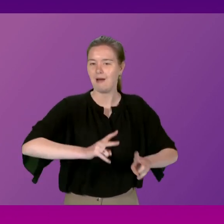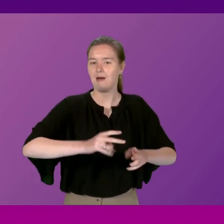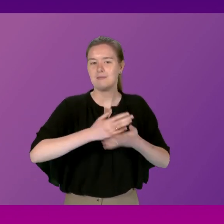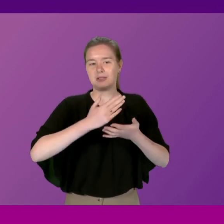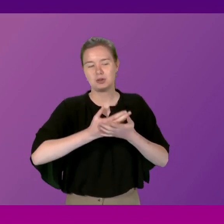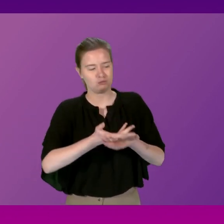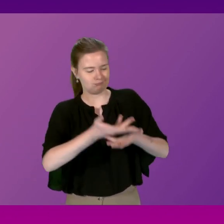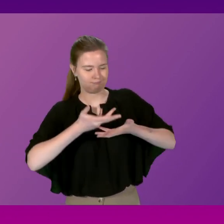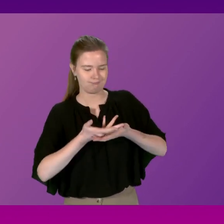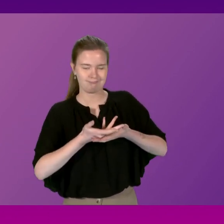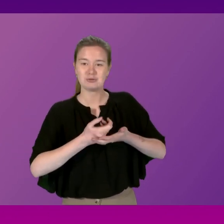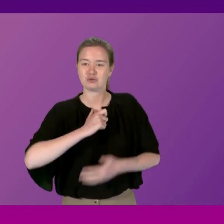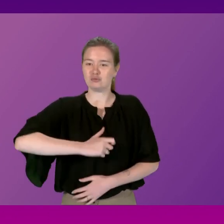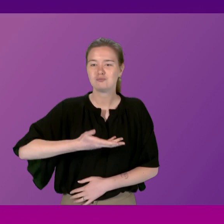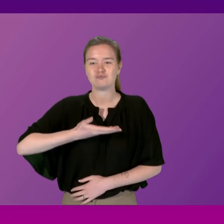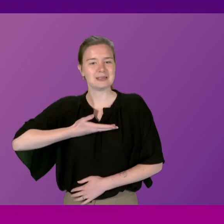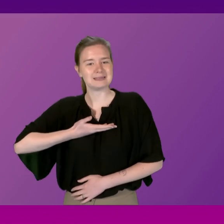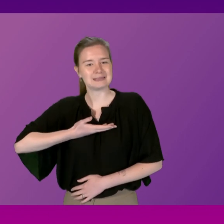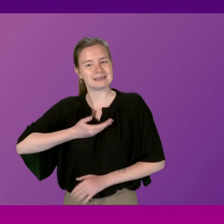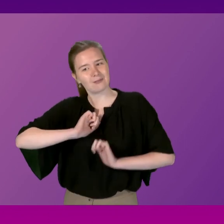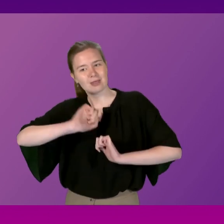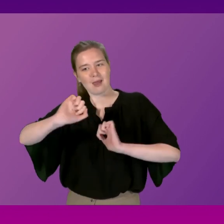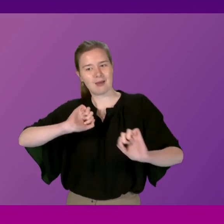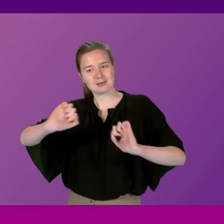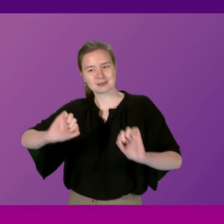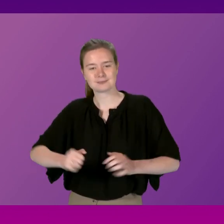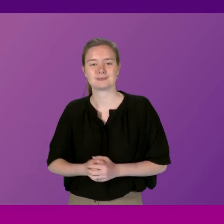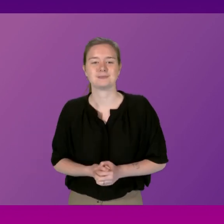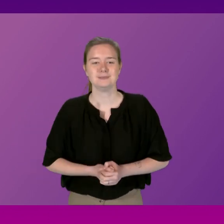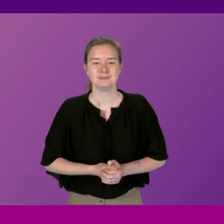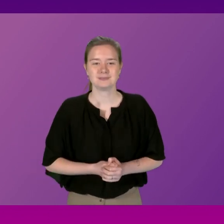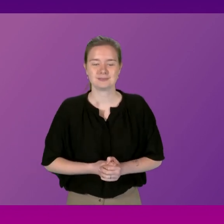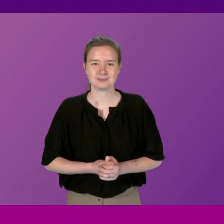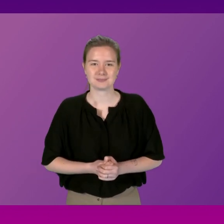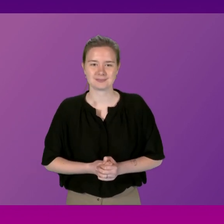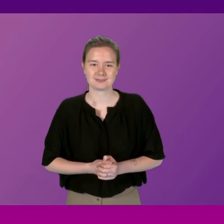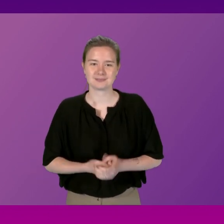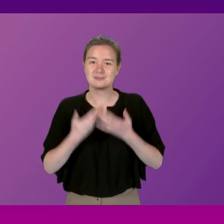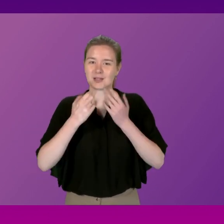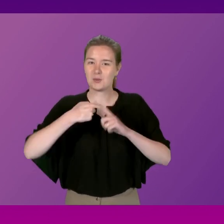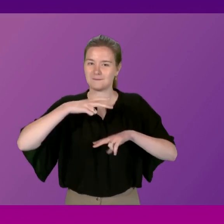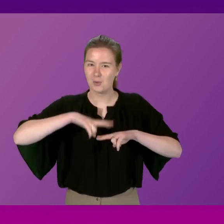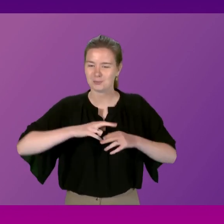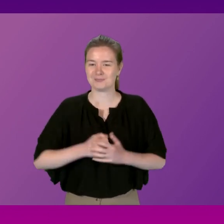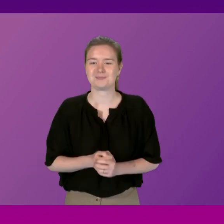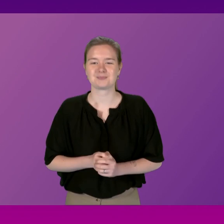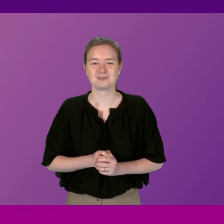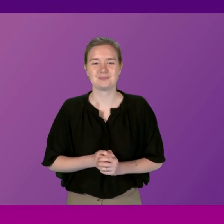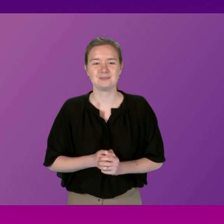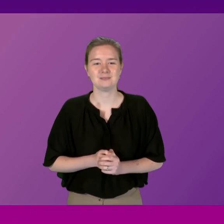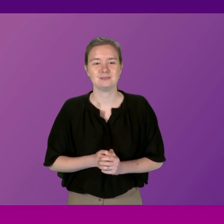we believe should be rightfully theirs.